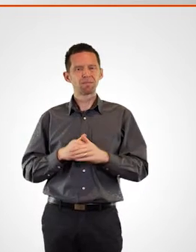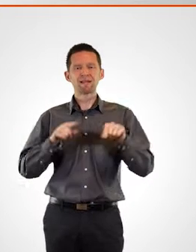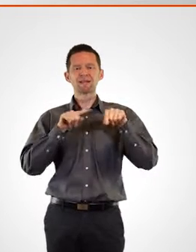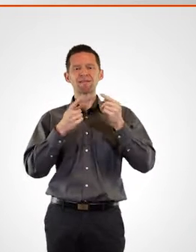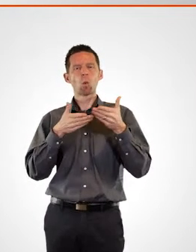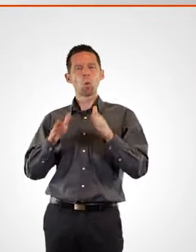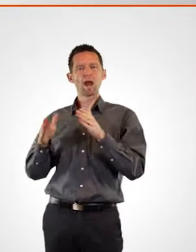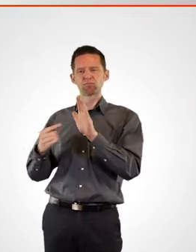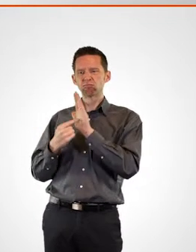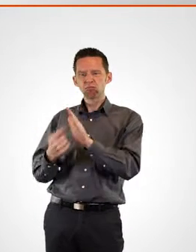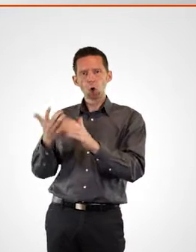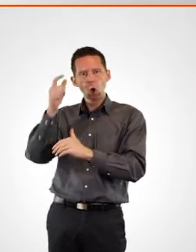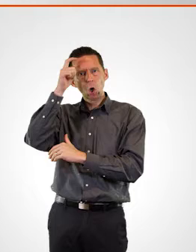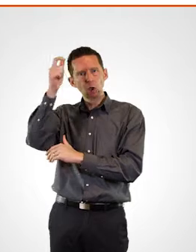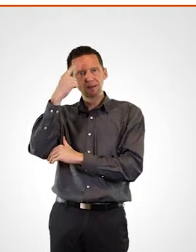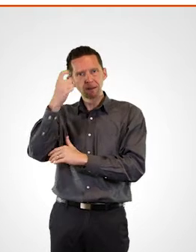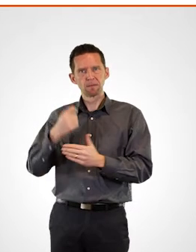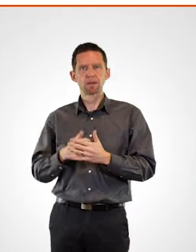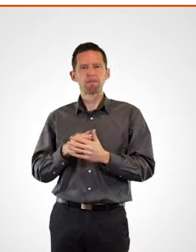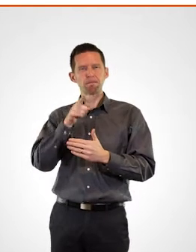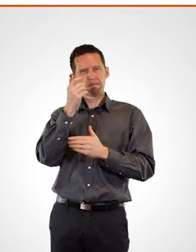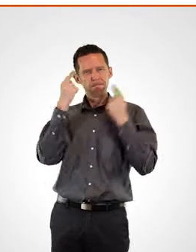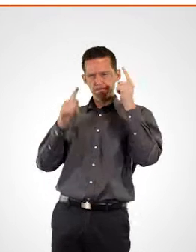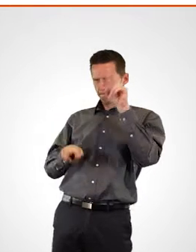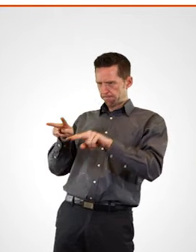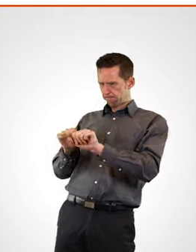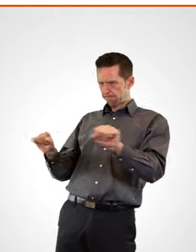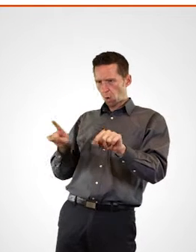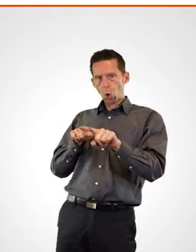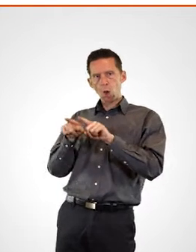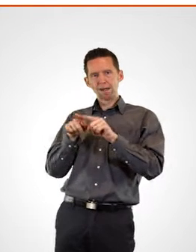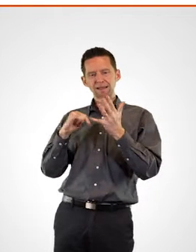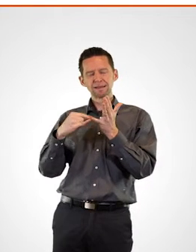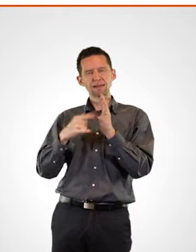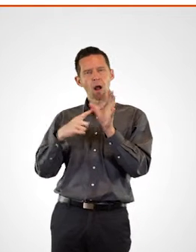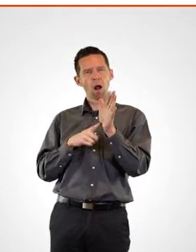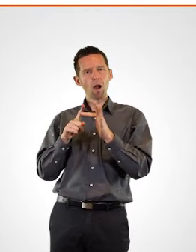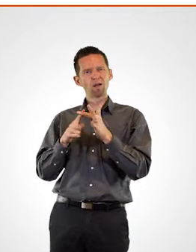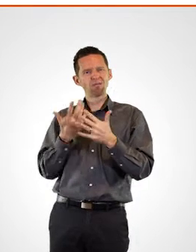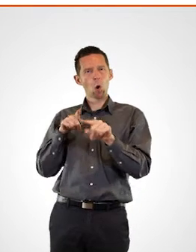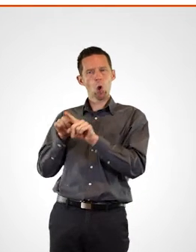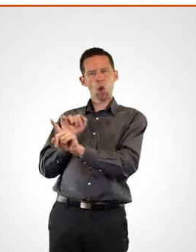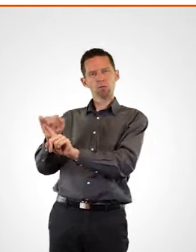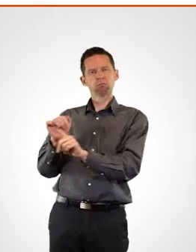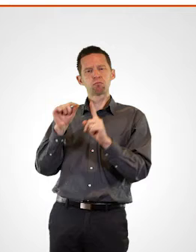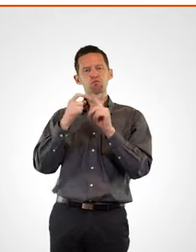Multimodal representations of concepts - consider individual learning styles, so we talked about learner profiles earlier,